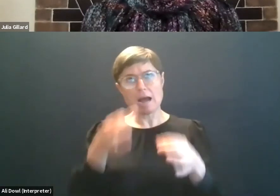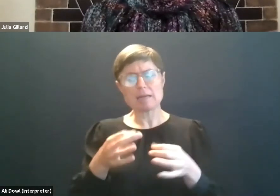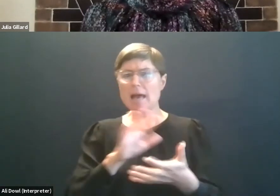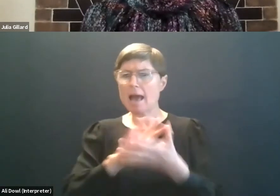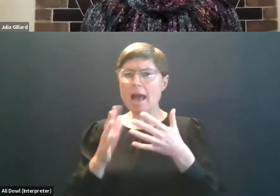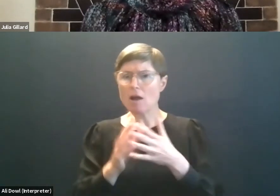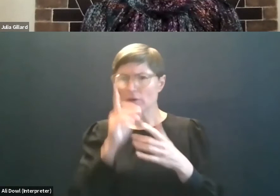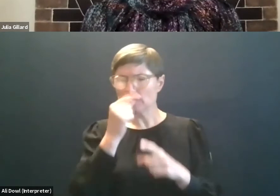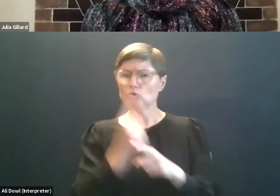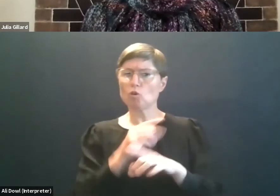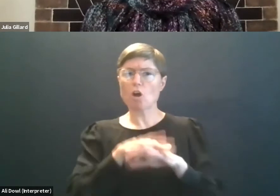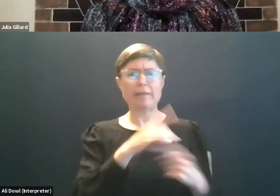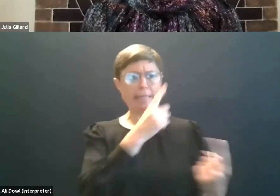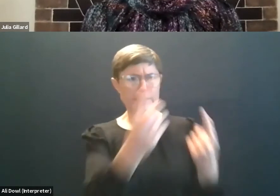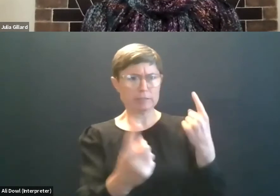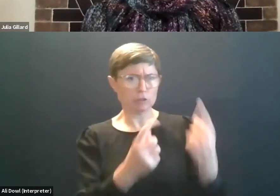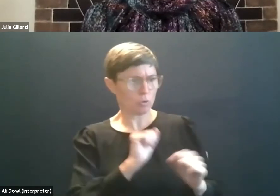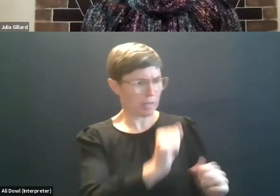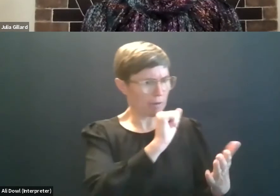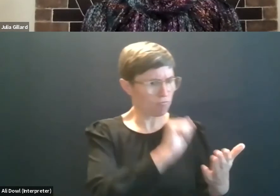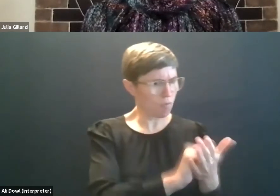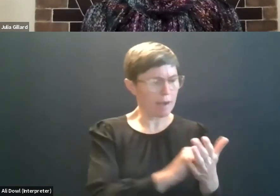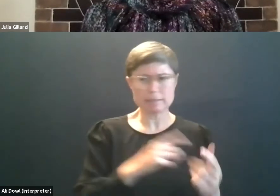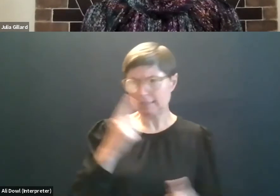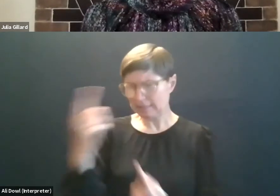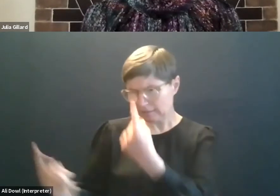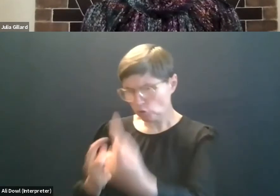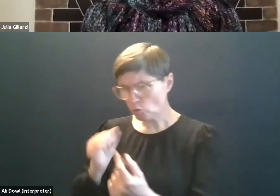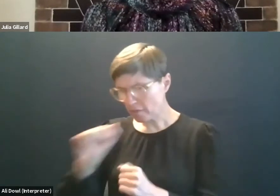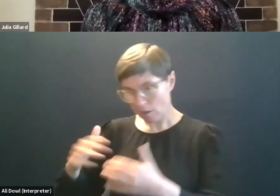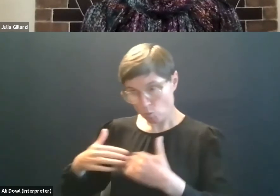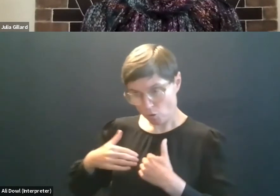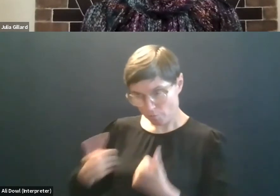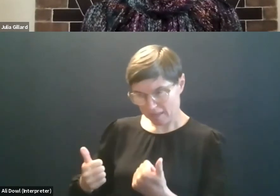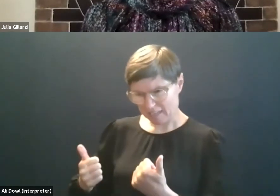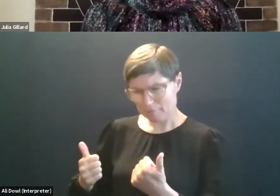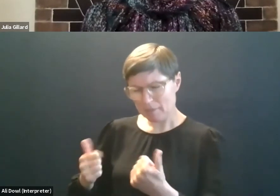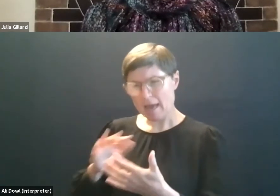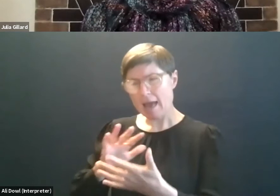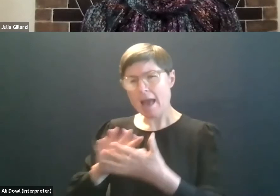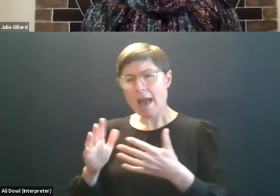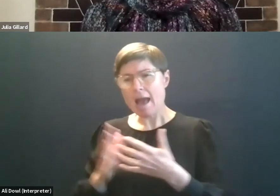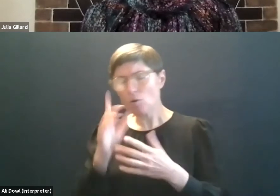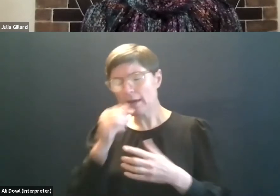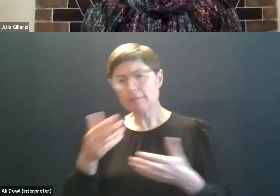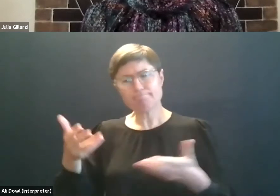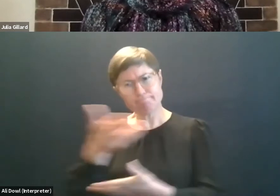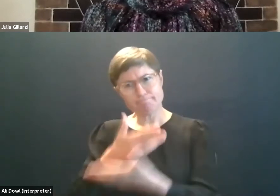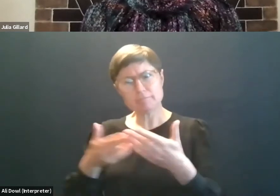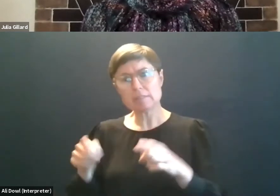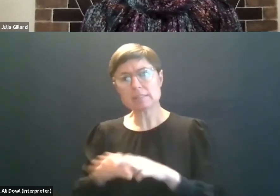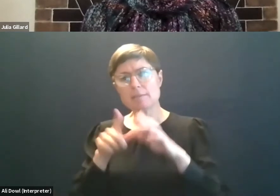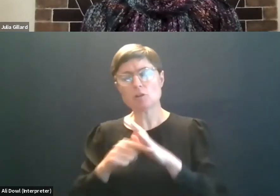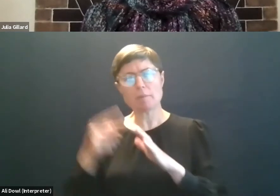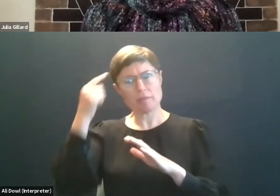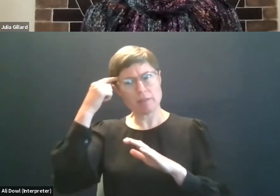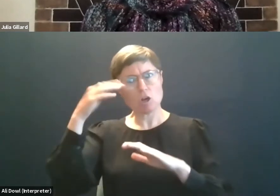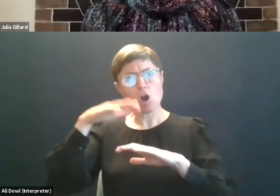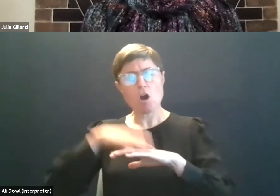rights and people's wellbeing that also encourage concern and consideration for others and really